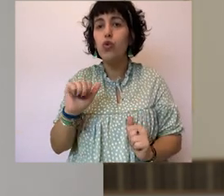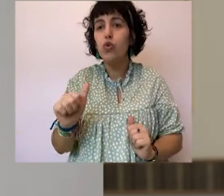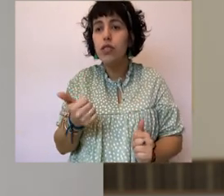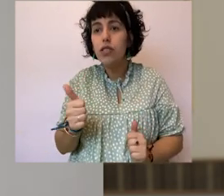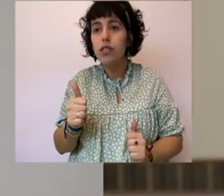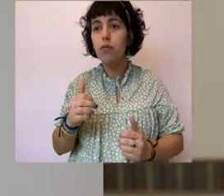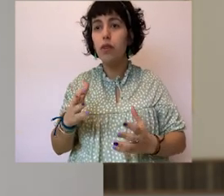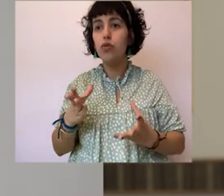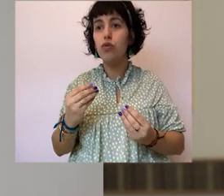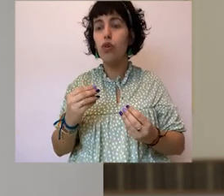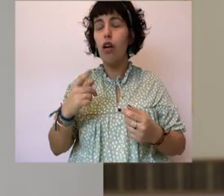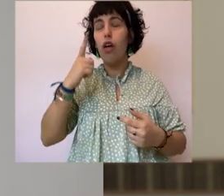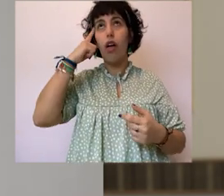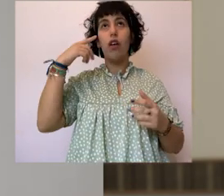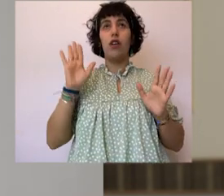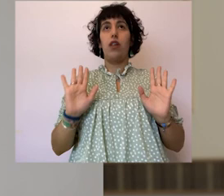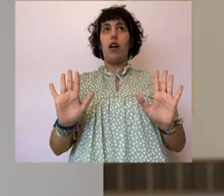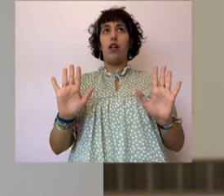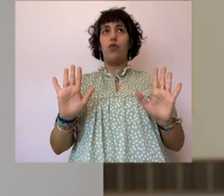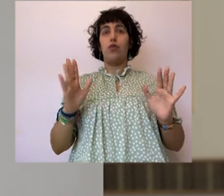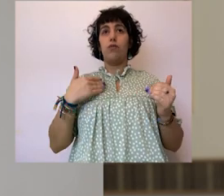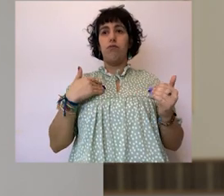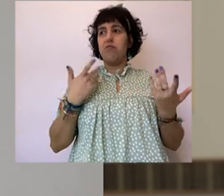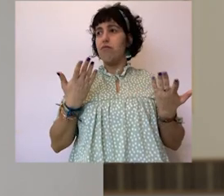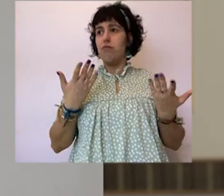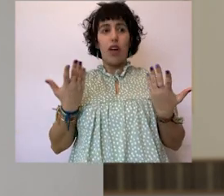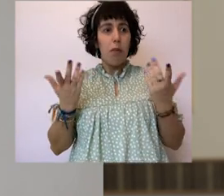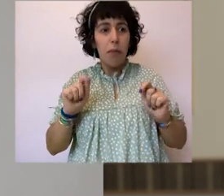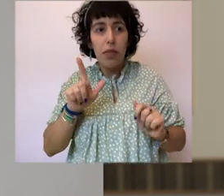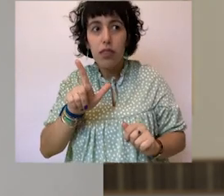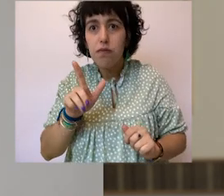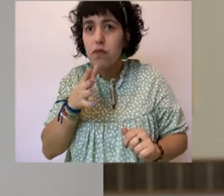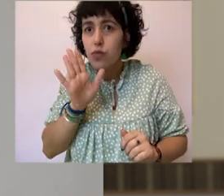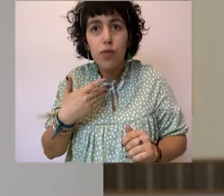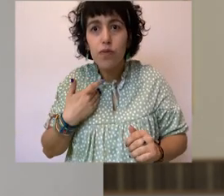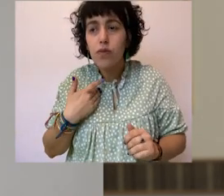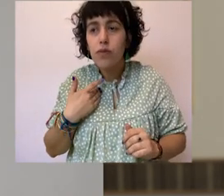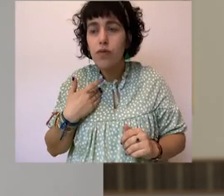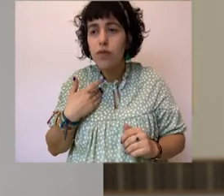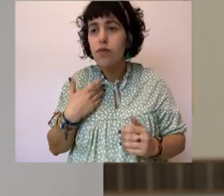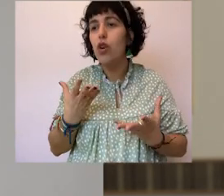He hits but I am like "What were we doing here now? We are in a game and I don't know this part"